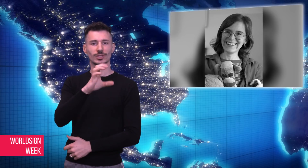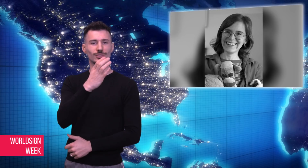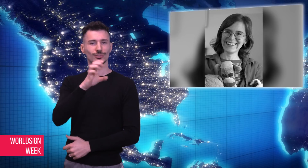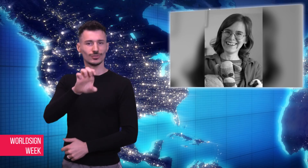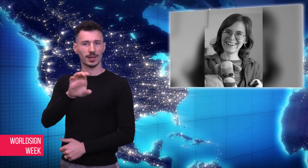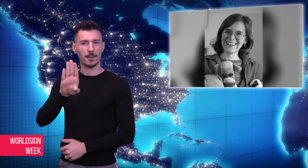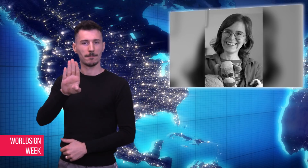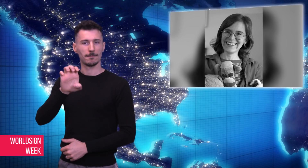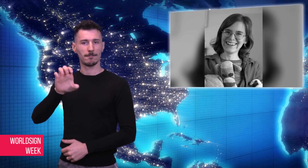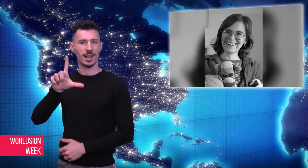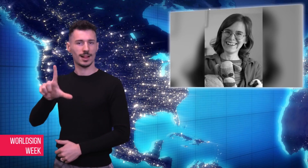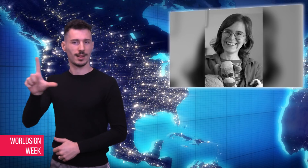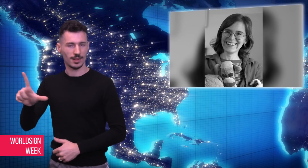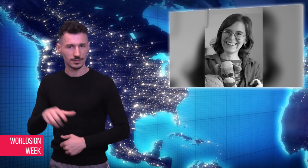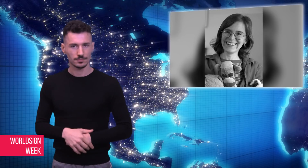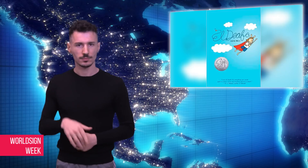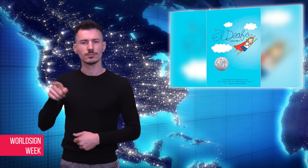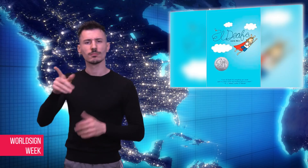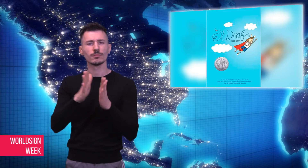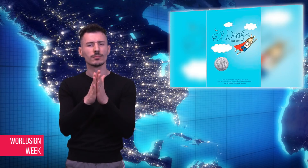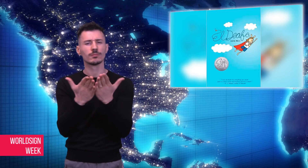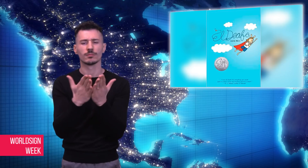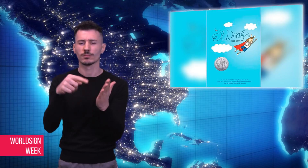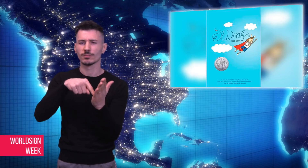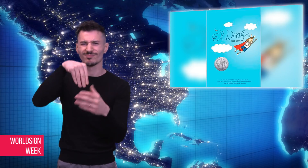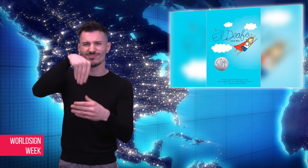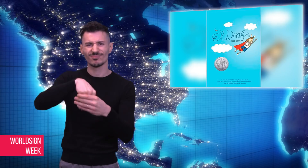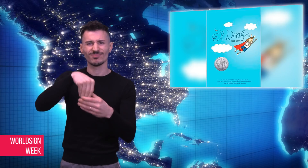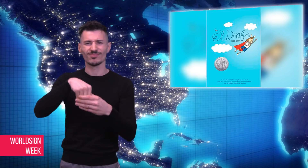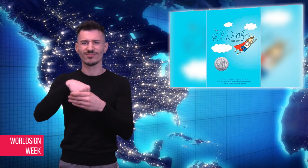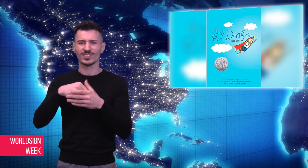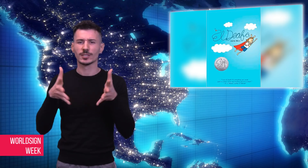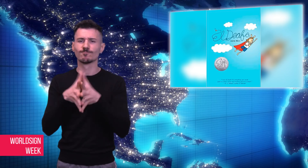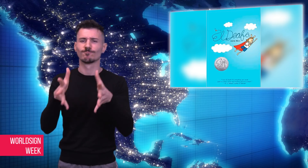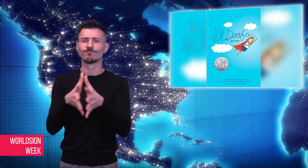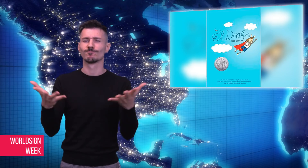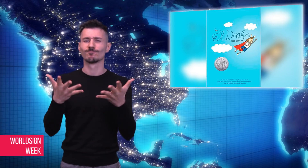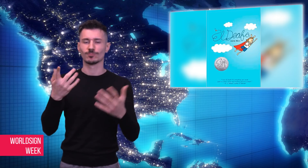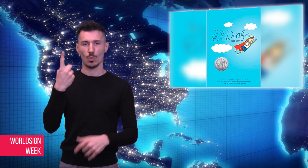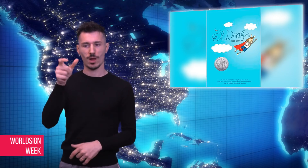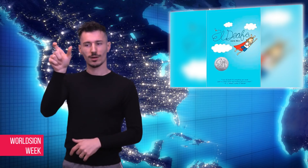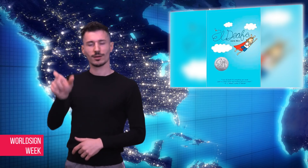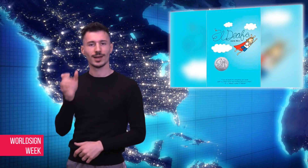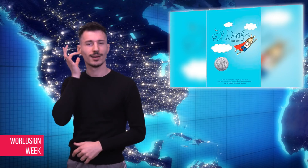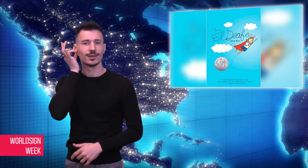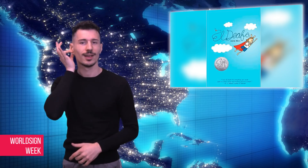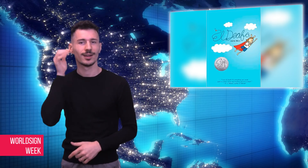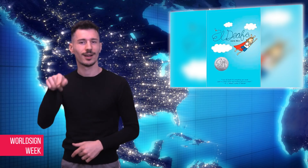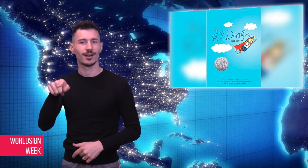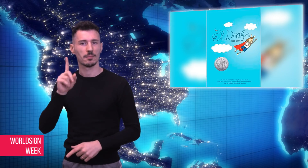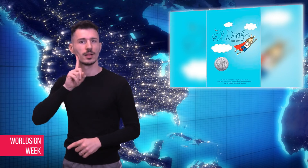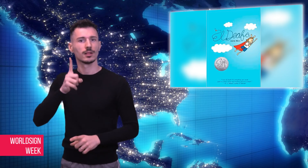making friends at the same time. An inspiring story for the child